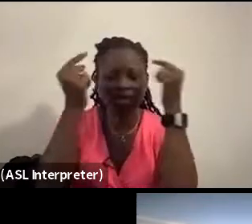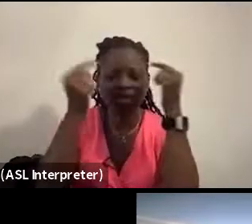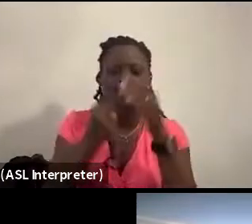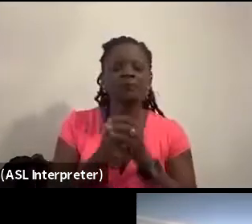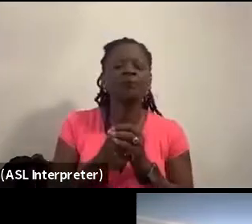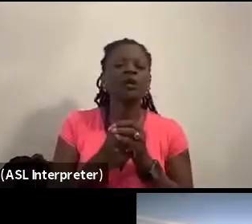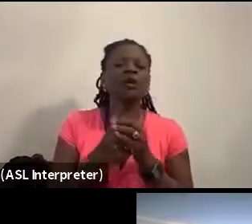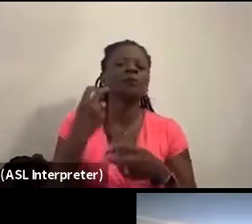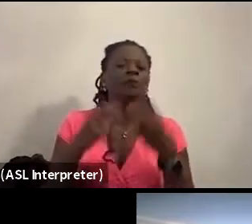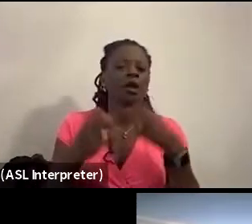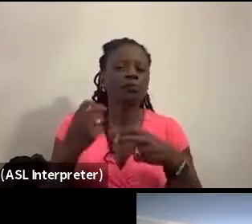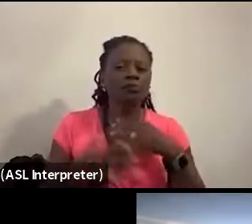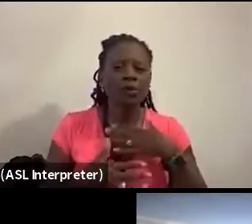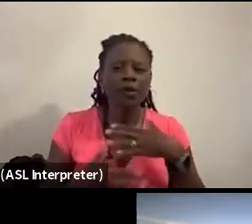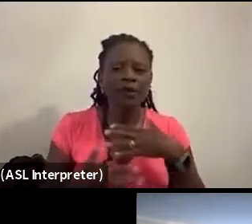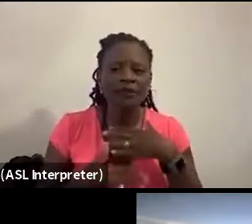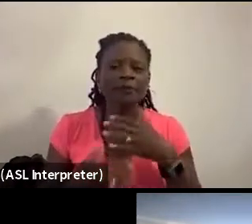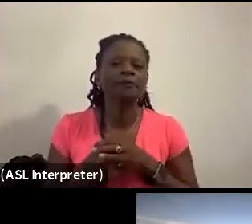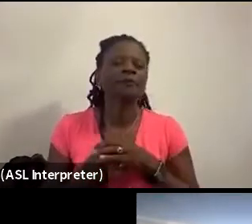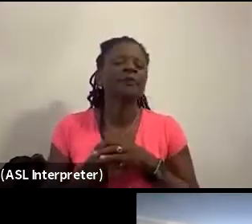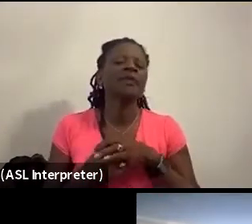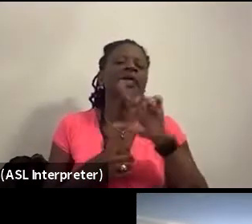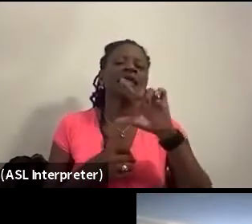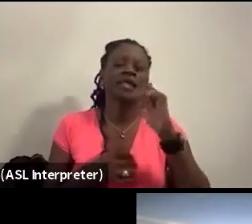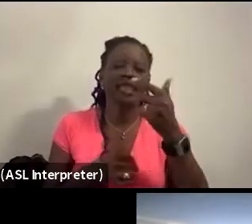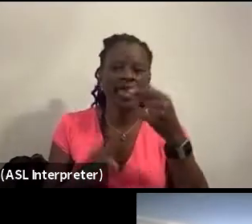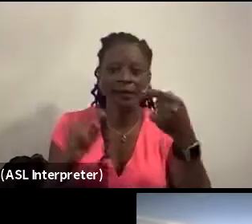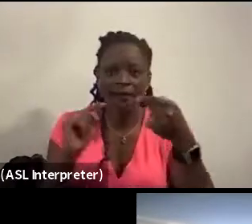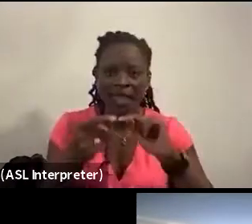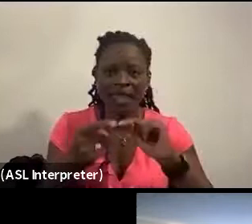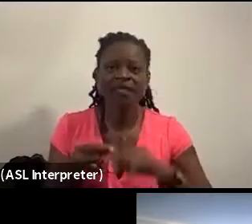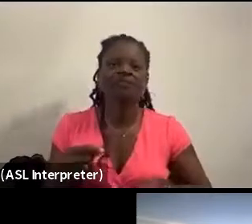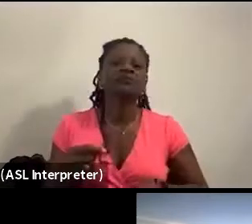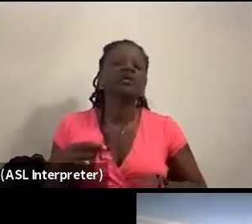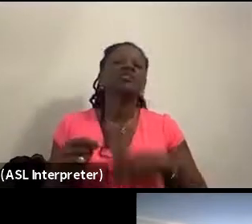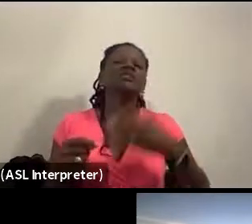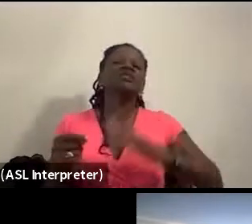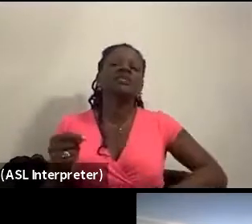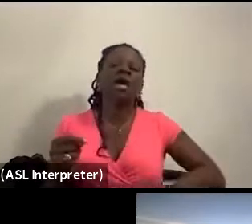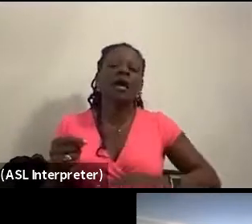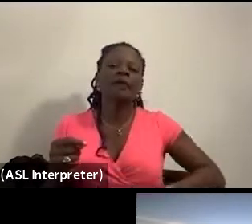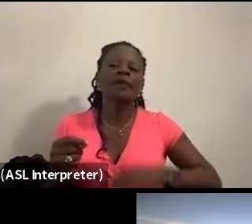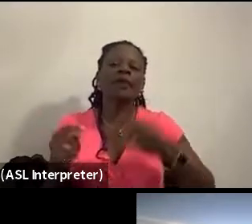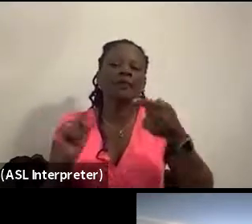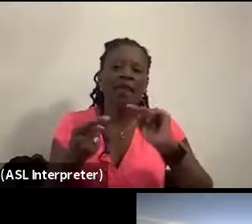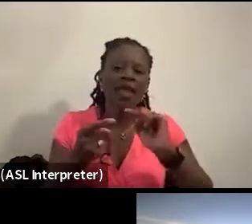of breath, leg pain, abdominal pain within one to three weeks after the vaccine.